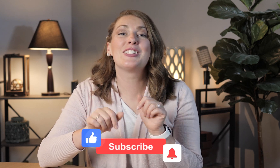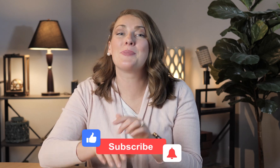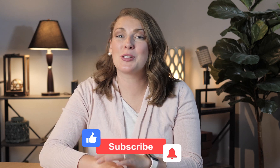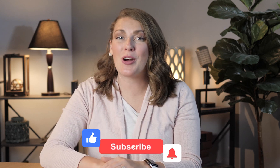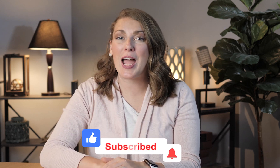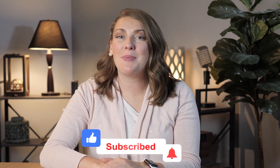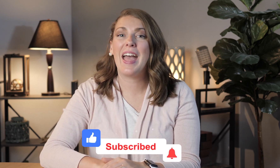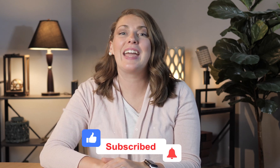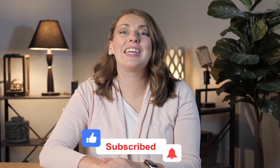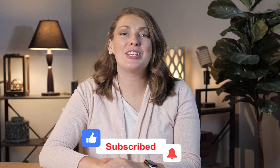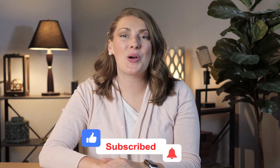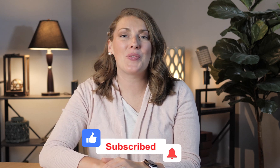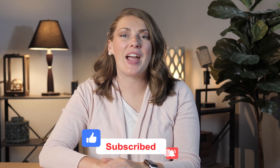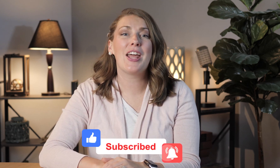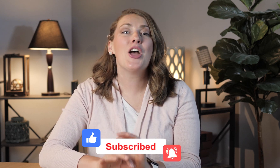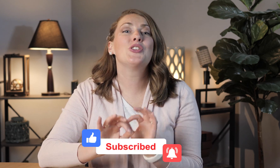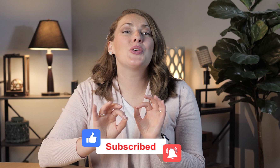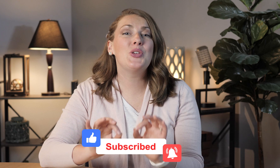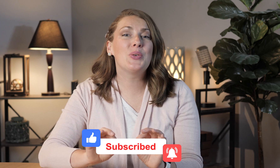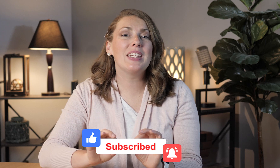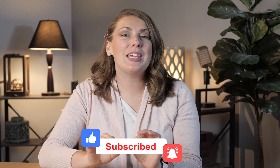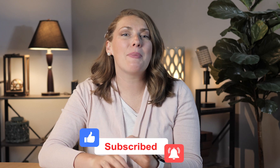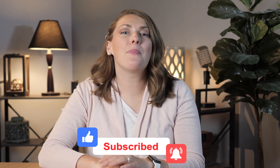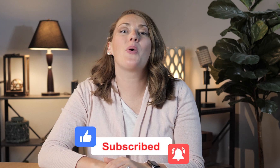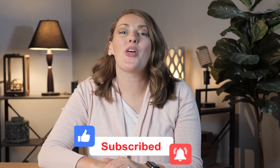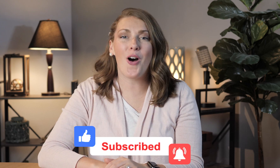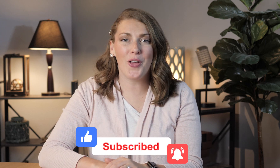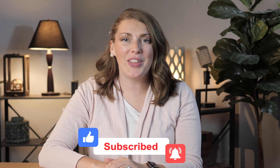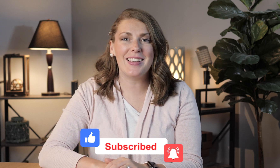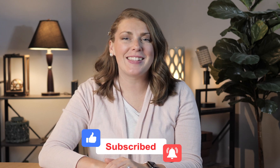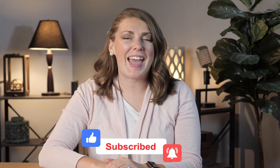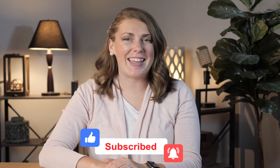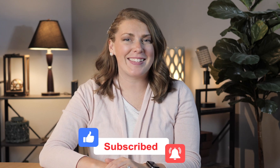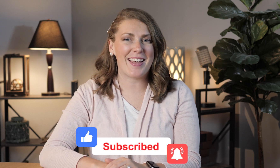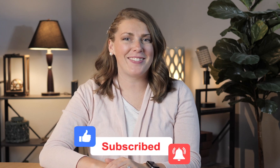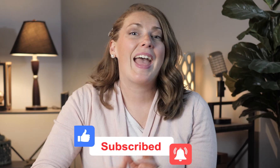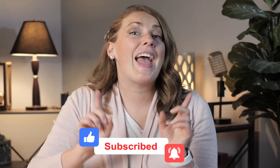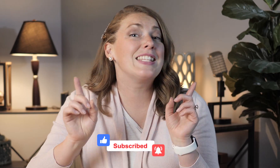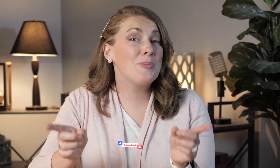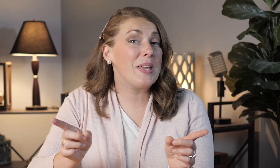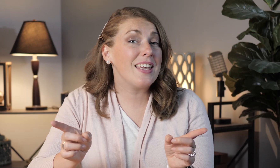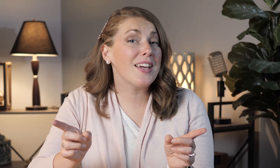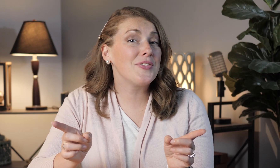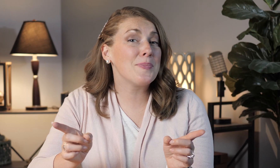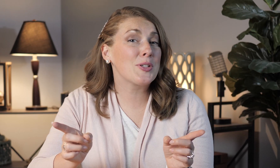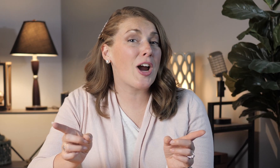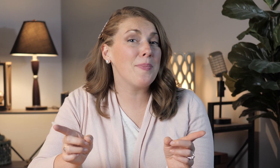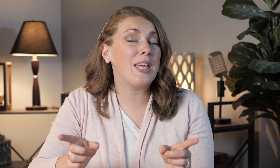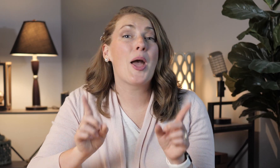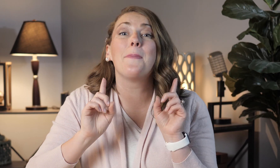subscribe, and get notified so you can keep up with all things ASL. And speaking of subscribing,